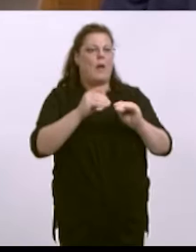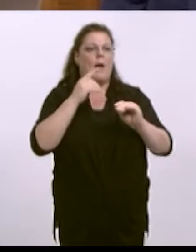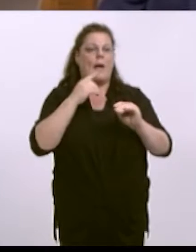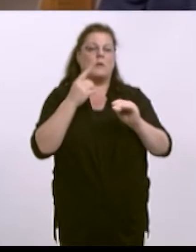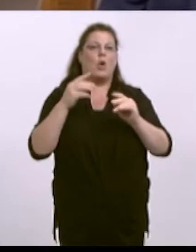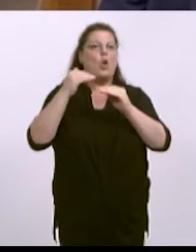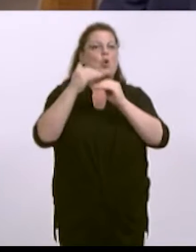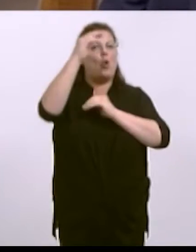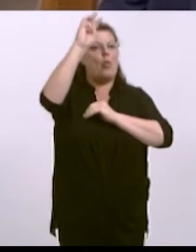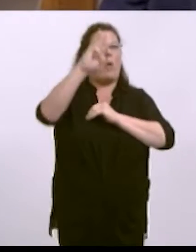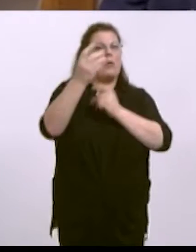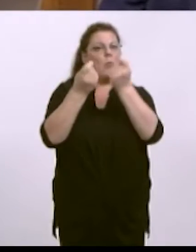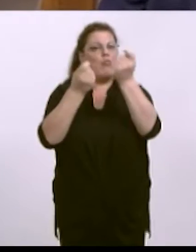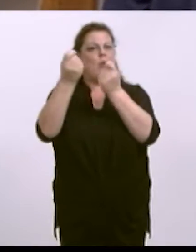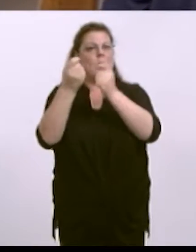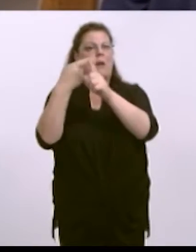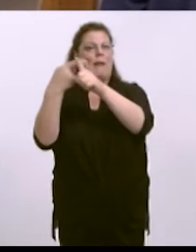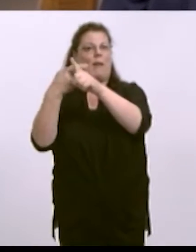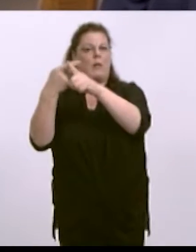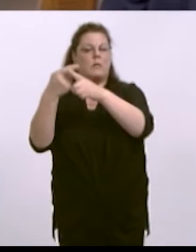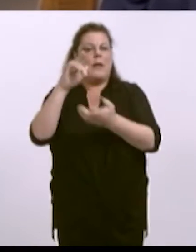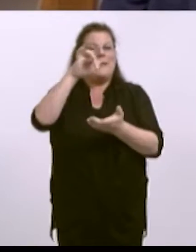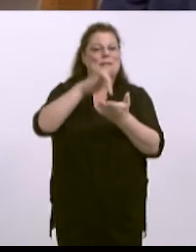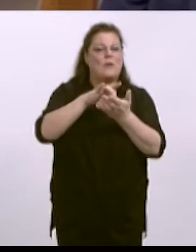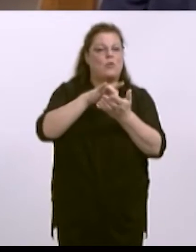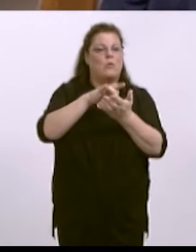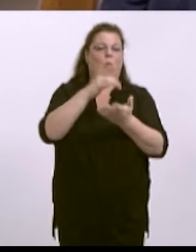from England, except the Conwy valley line wouldnít be. The central Wales lineóthe